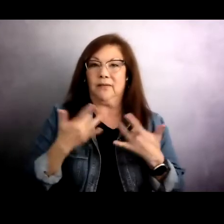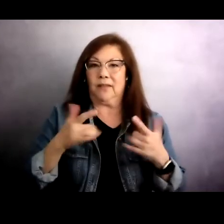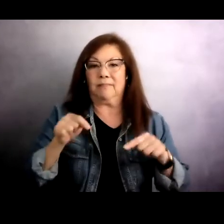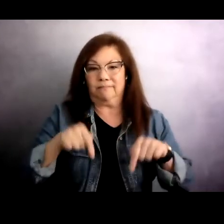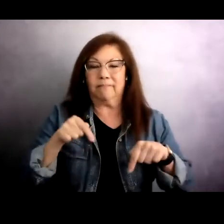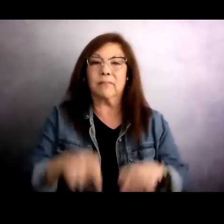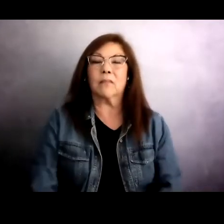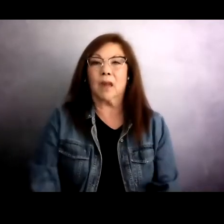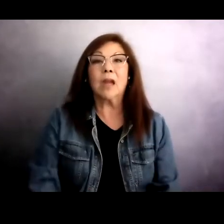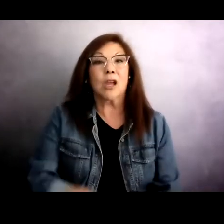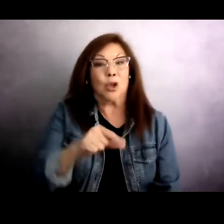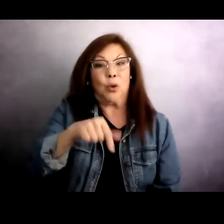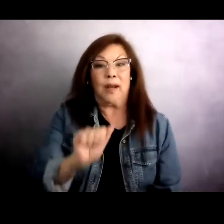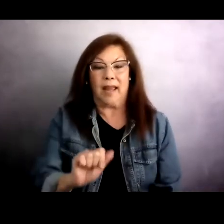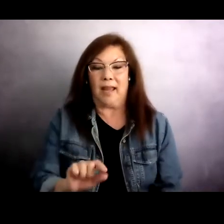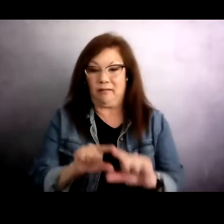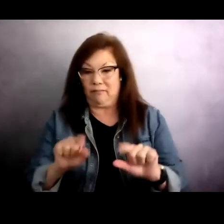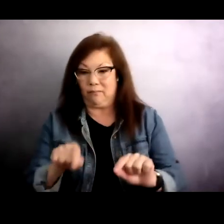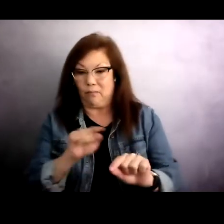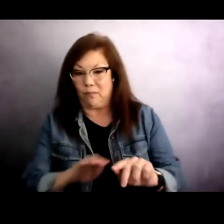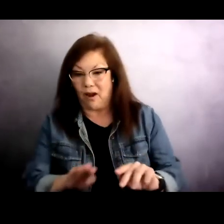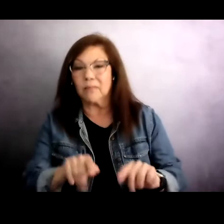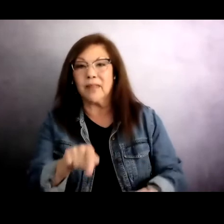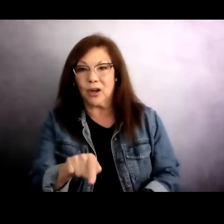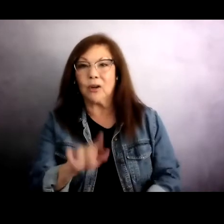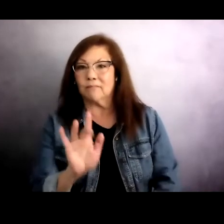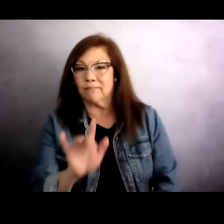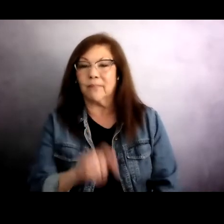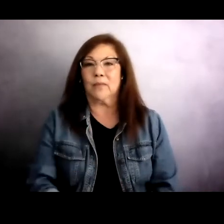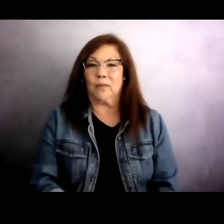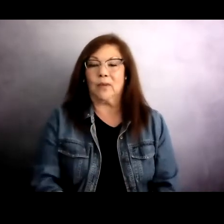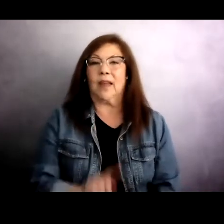the Q&A function at the bottom of your screen. I am going to briefly introduce me